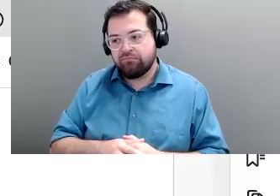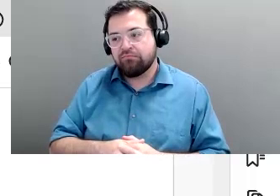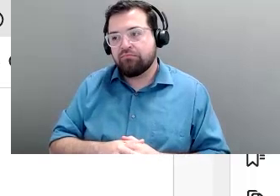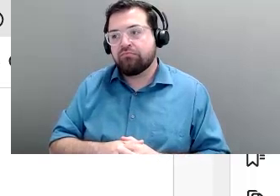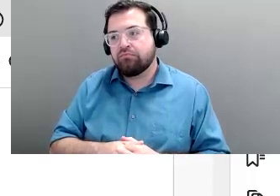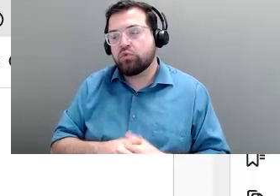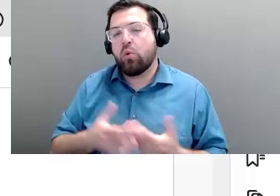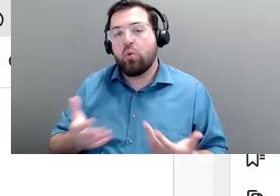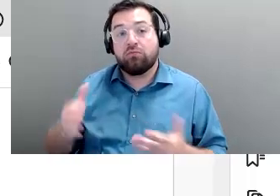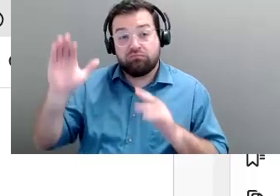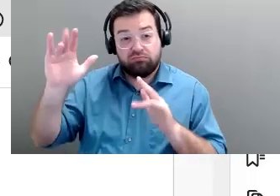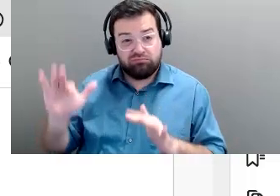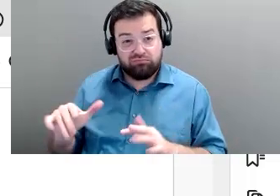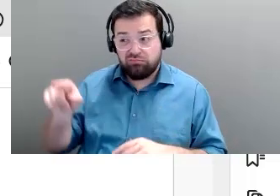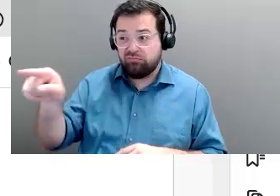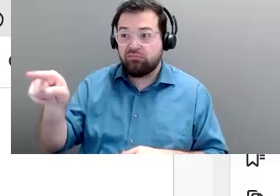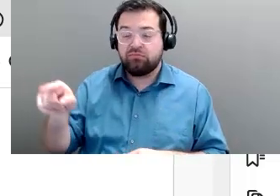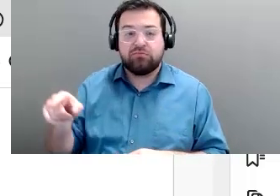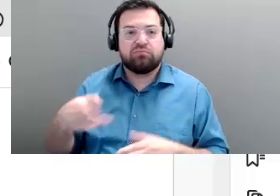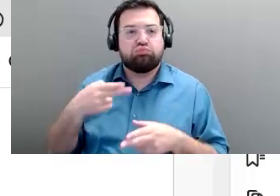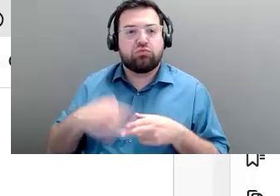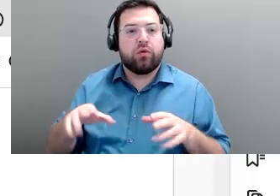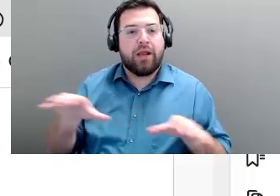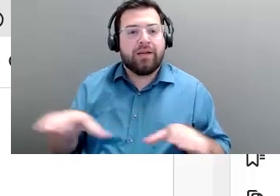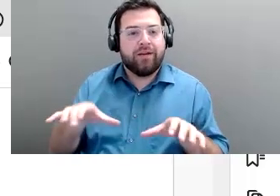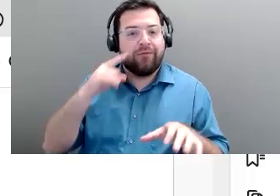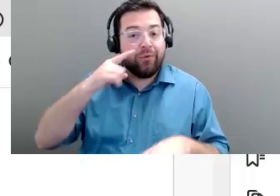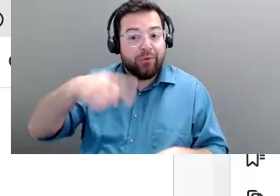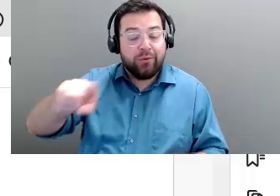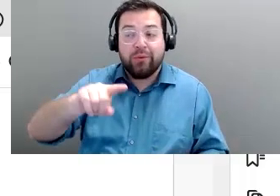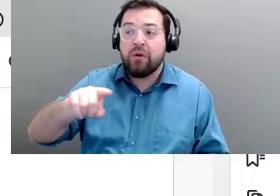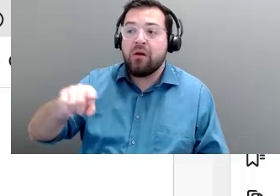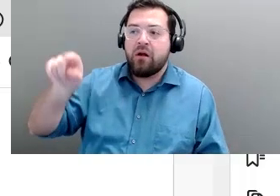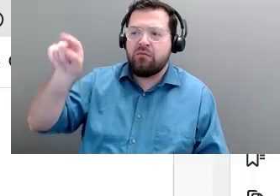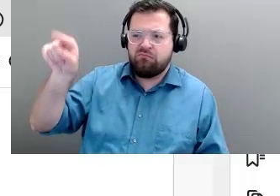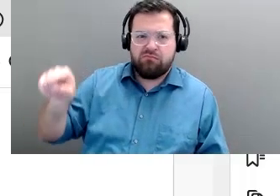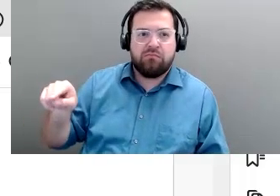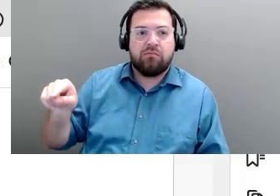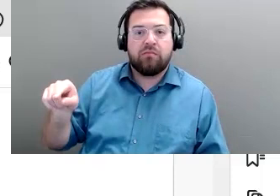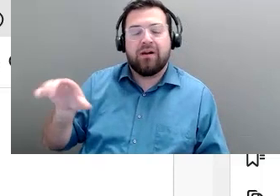we've got here is a little activity for you. And so these are some, and again, I,